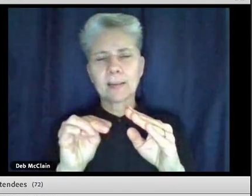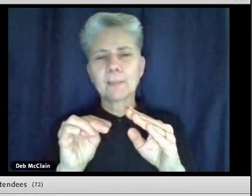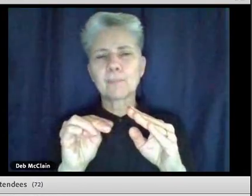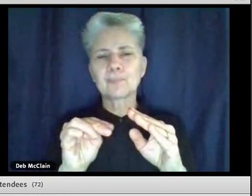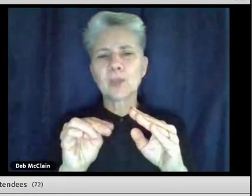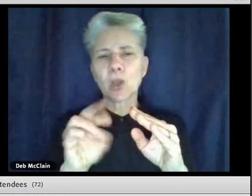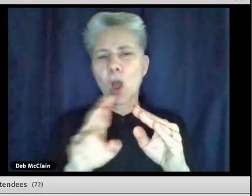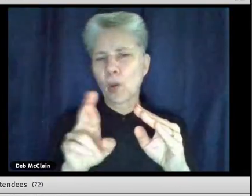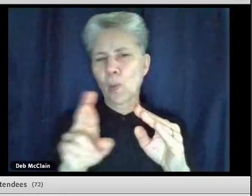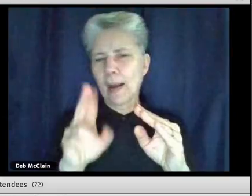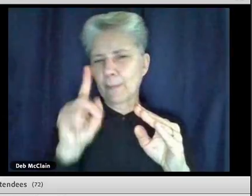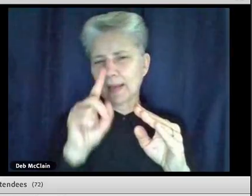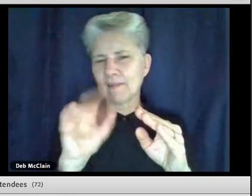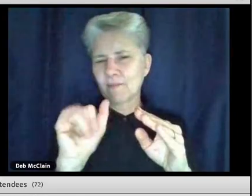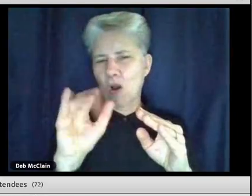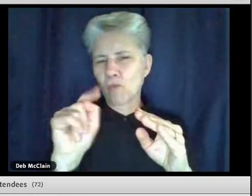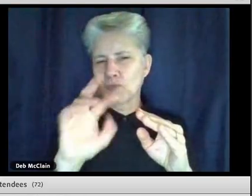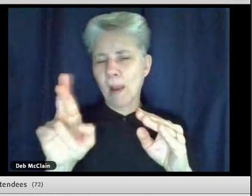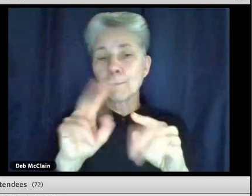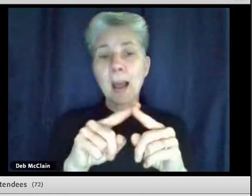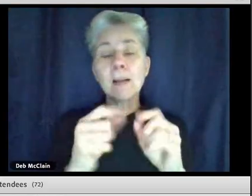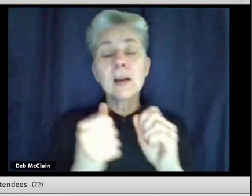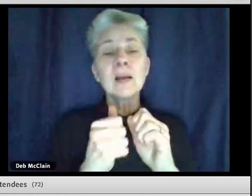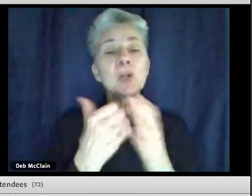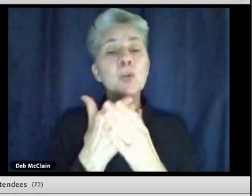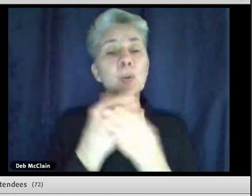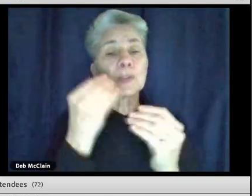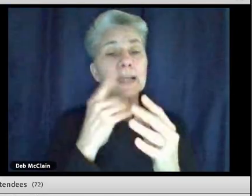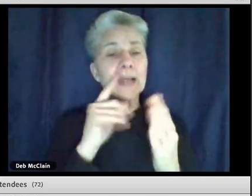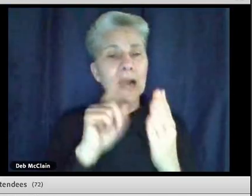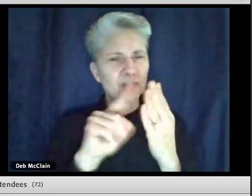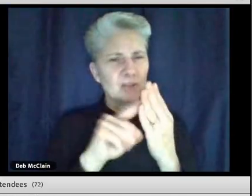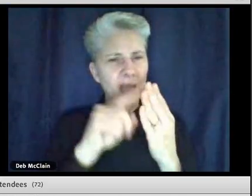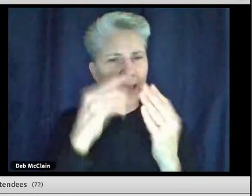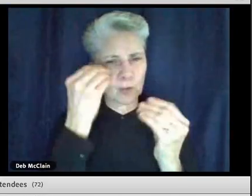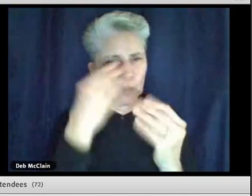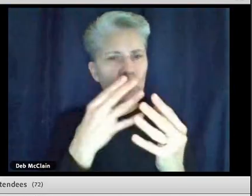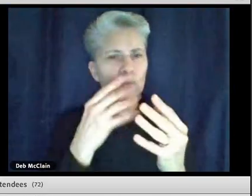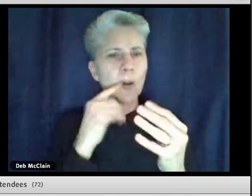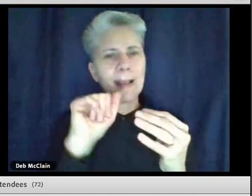If you do look for Fox, it's, like, way down here on the bottom all the way over to the right, I believe.